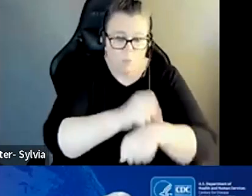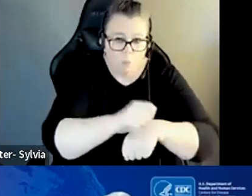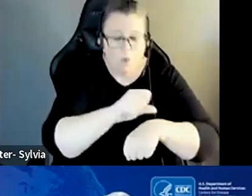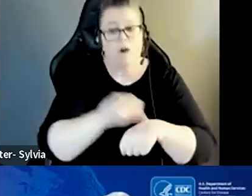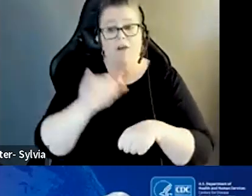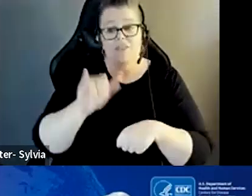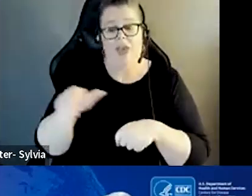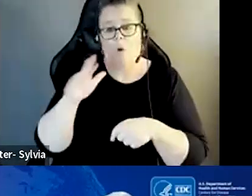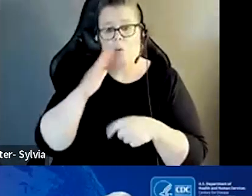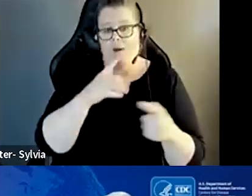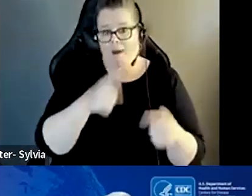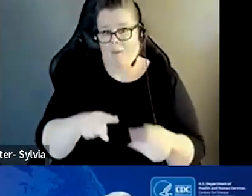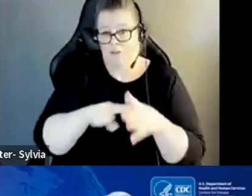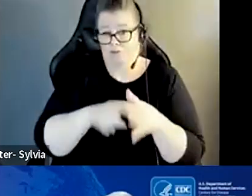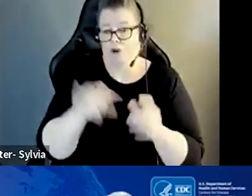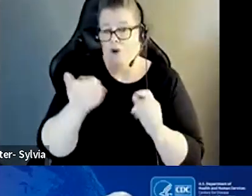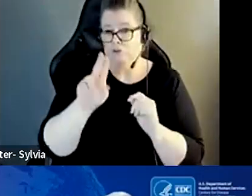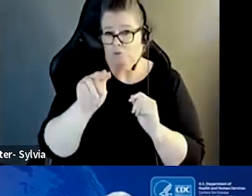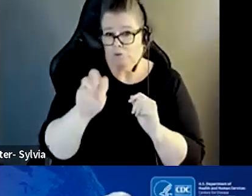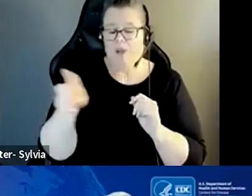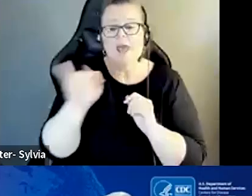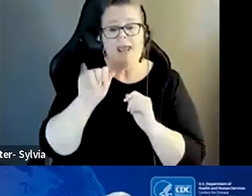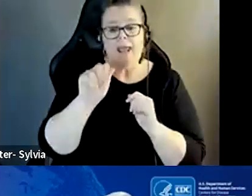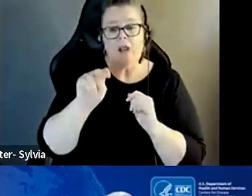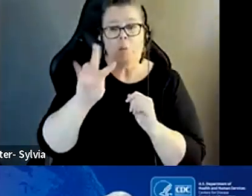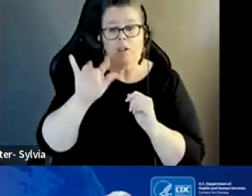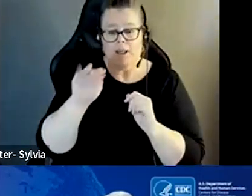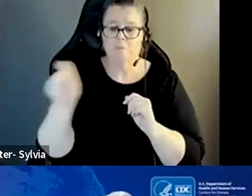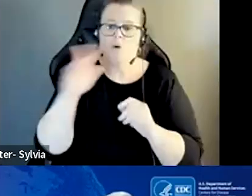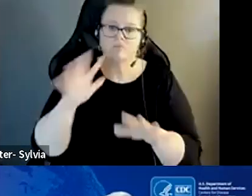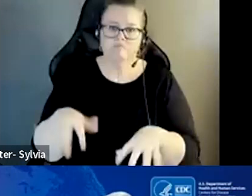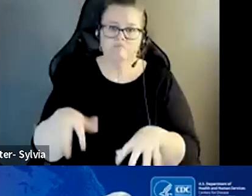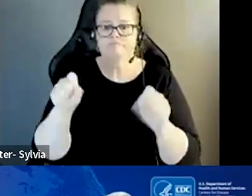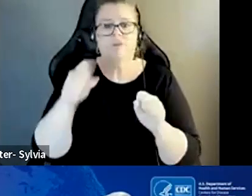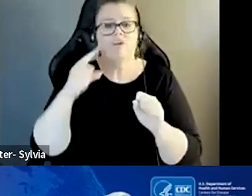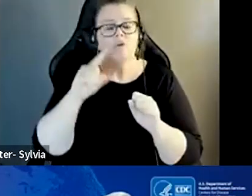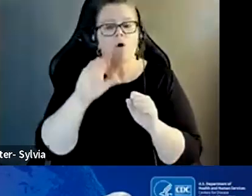over as the COVID-19 incident manager. I'm delighted to note that Barbara will join me later